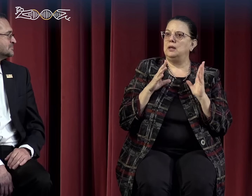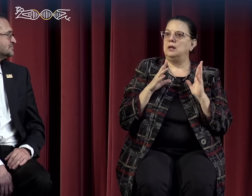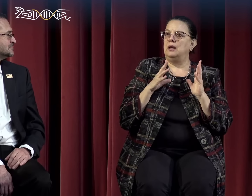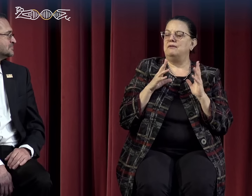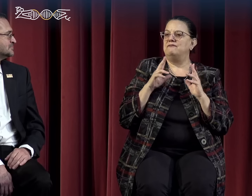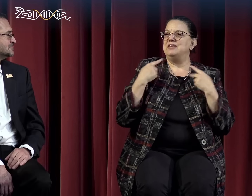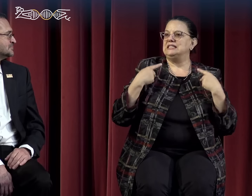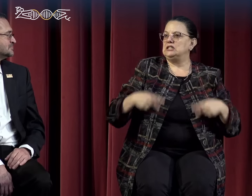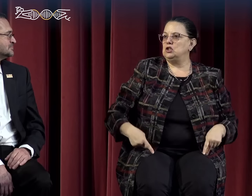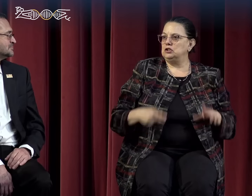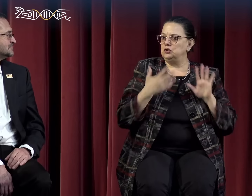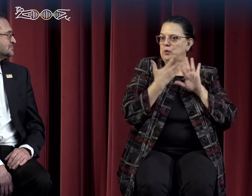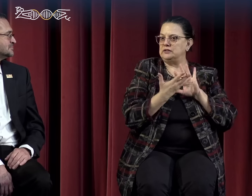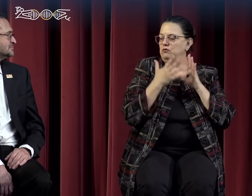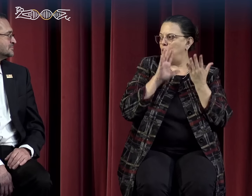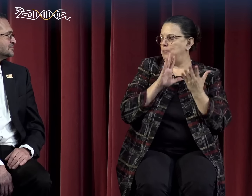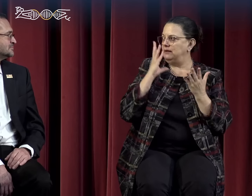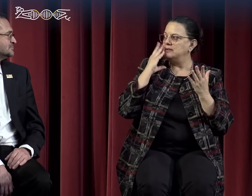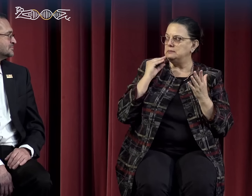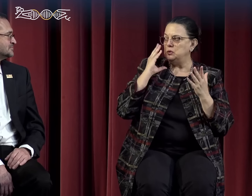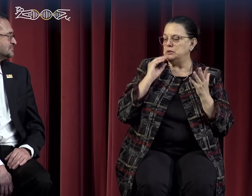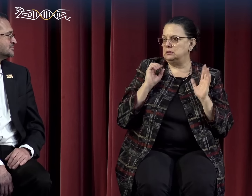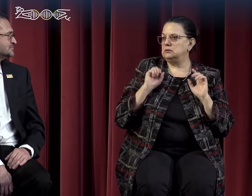Your question is about physical transformation.